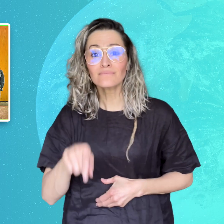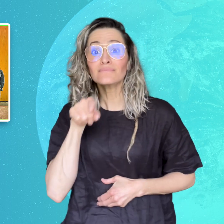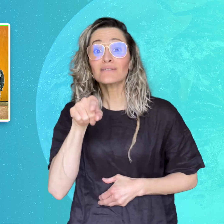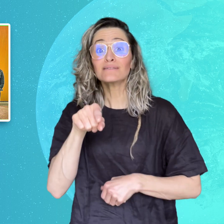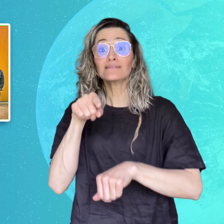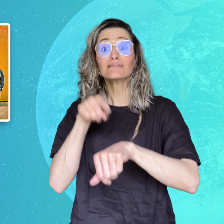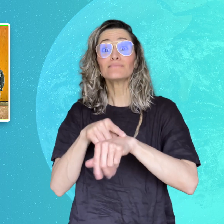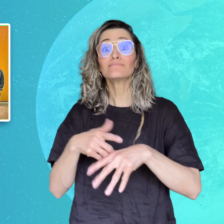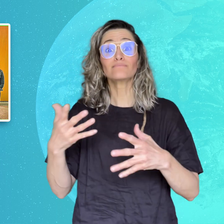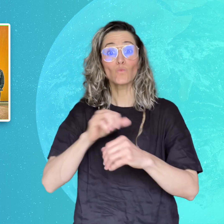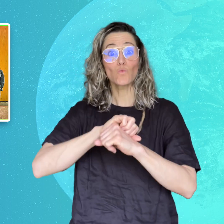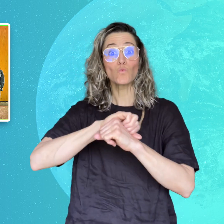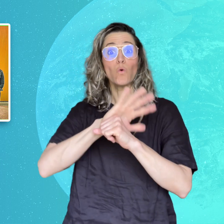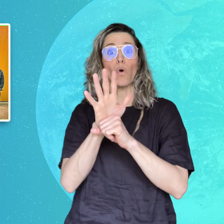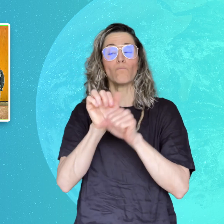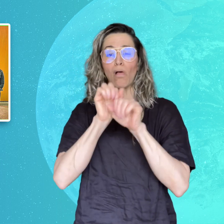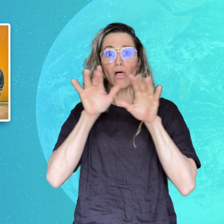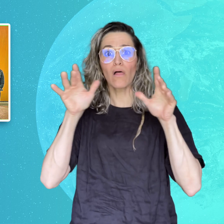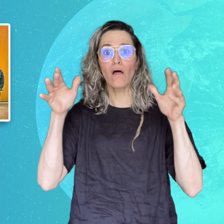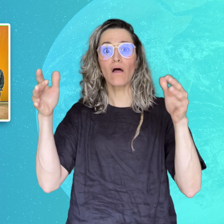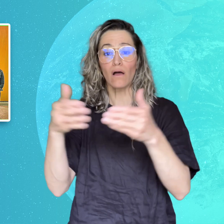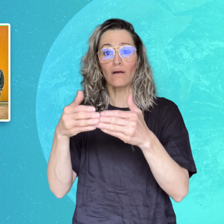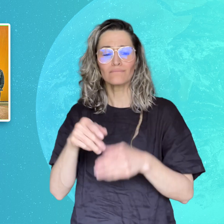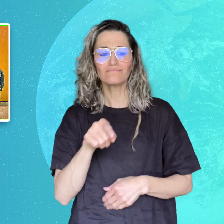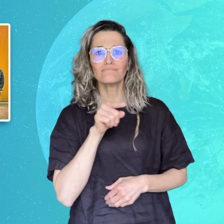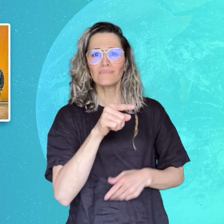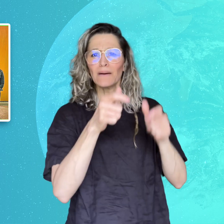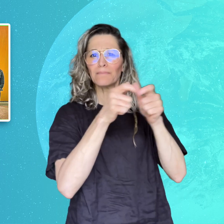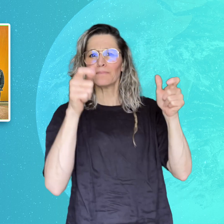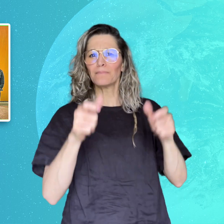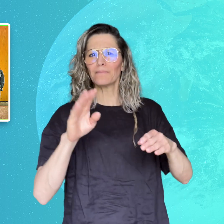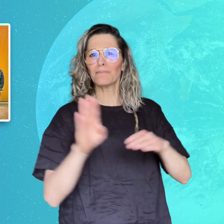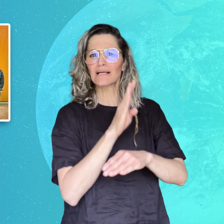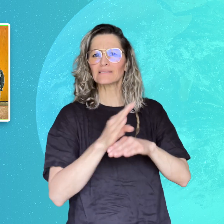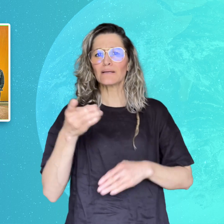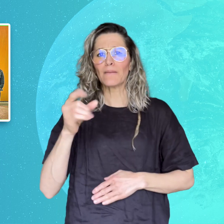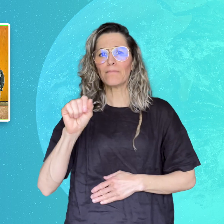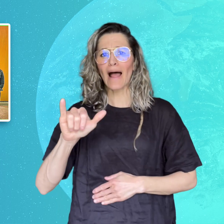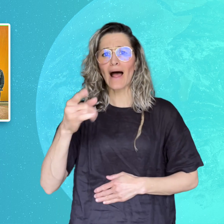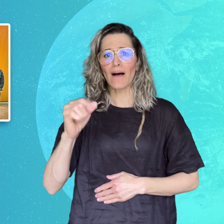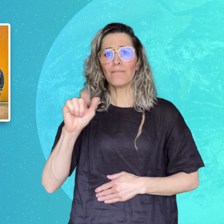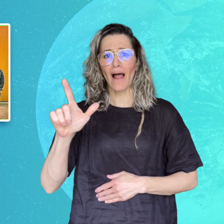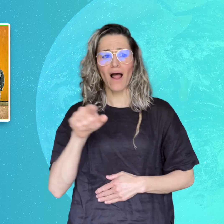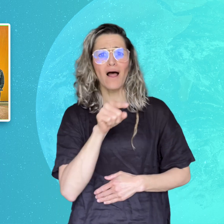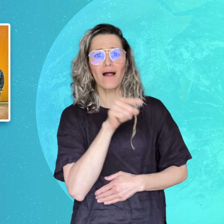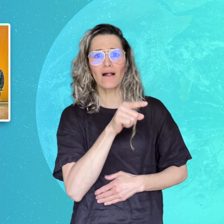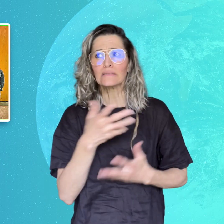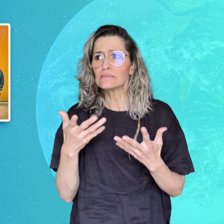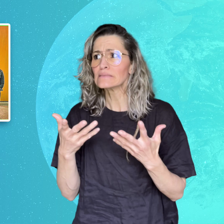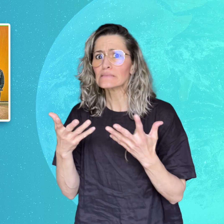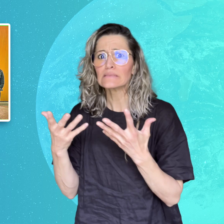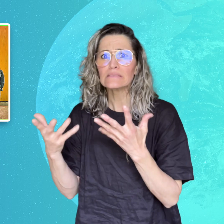PayPal’s office was struggling to find staff.